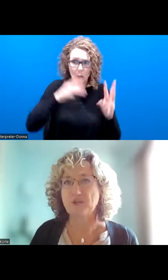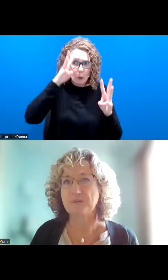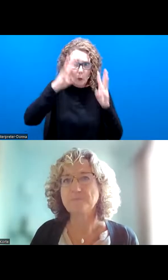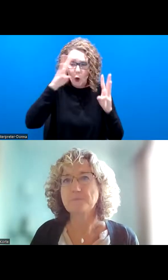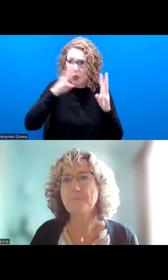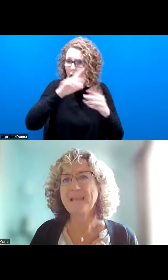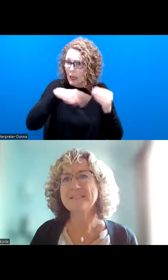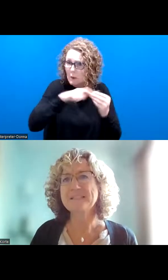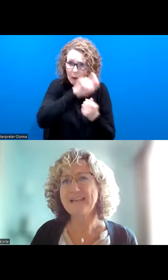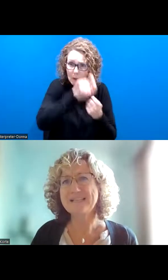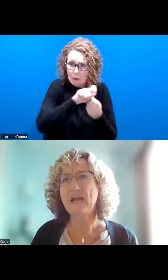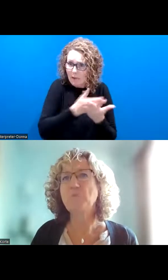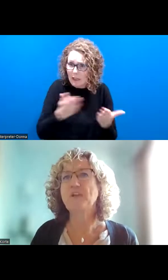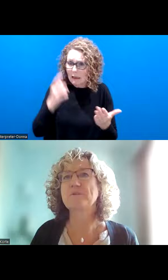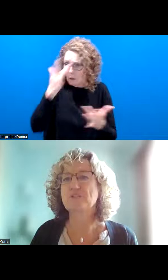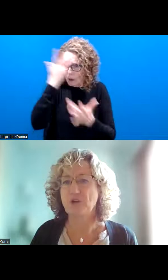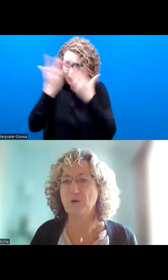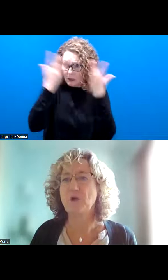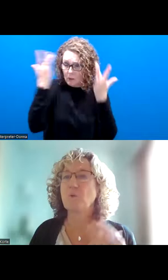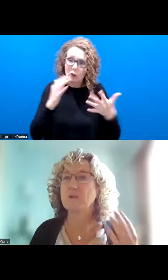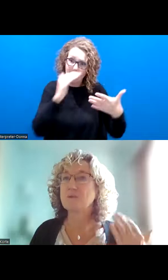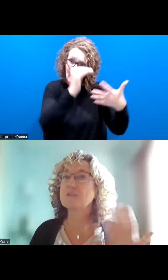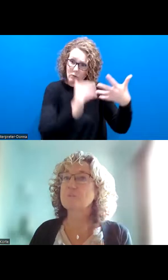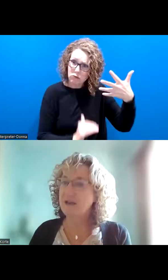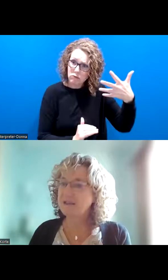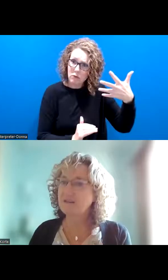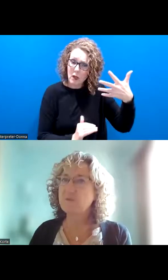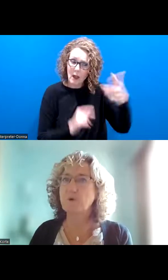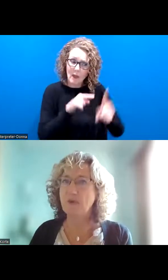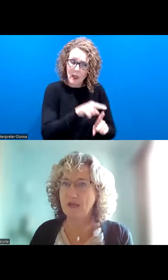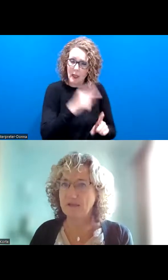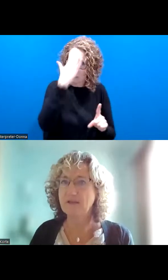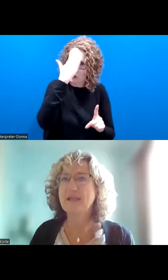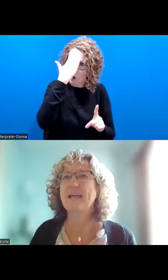finally, workers who had private long-term care insurance before November 20